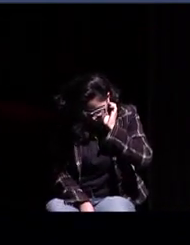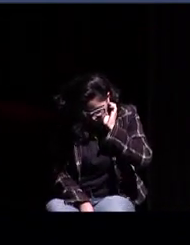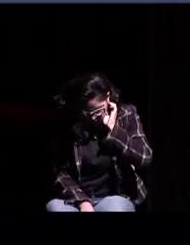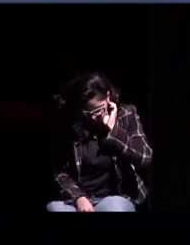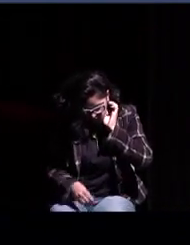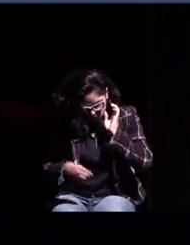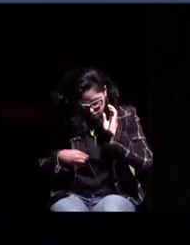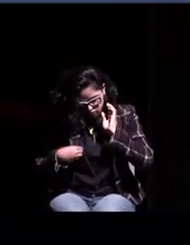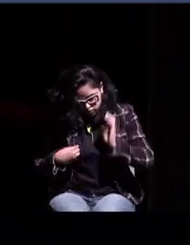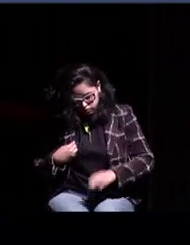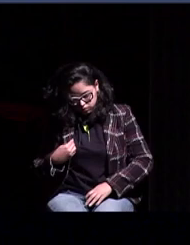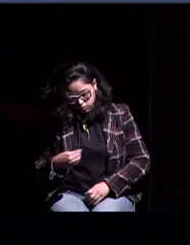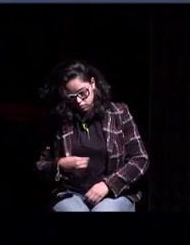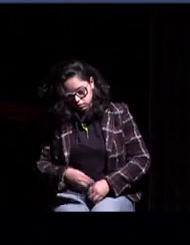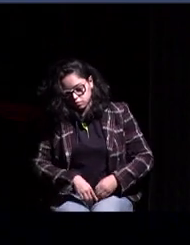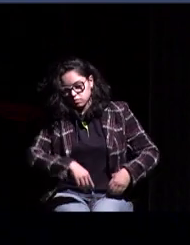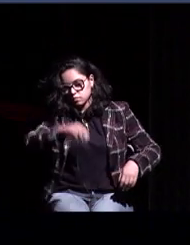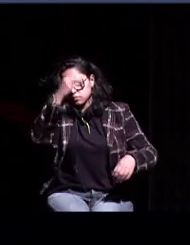some more vulnerable than others.